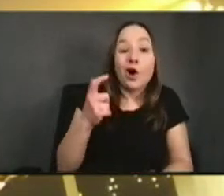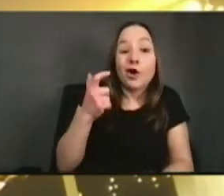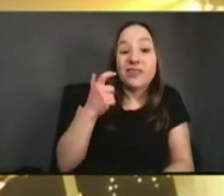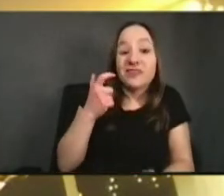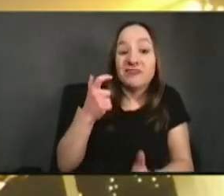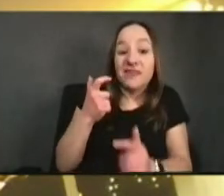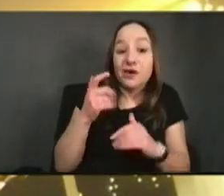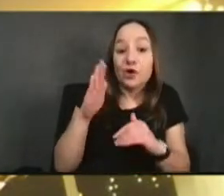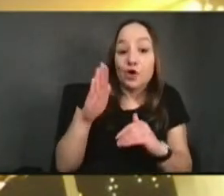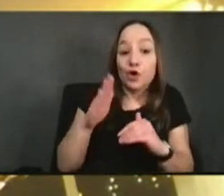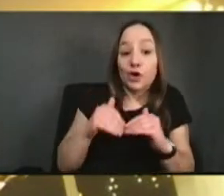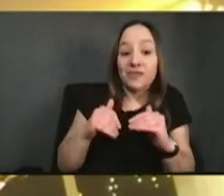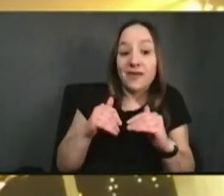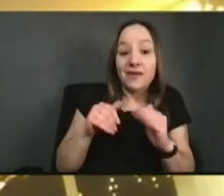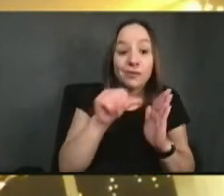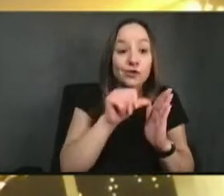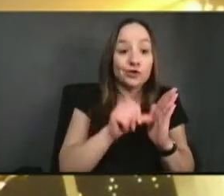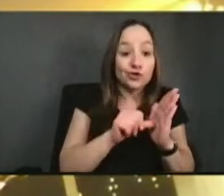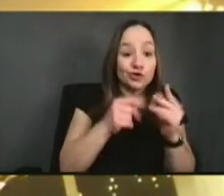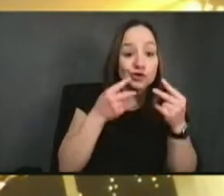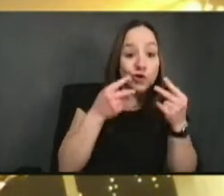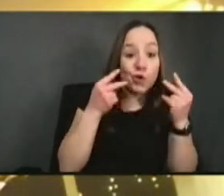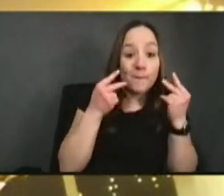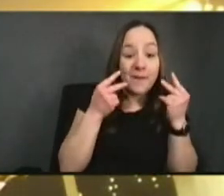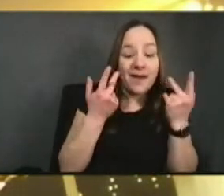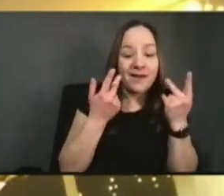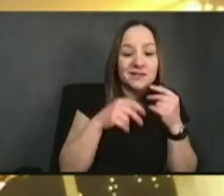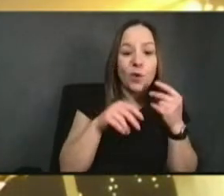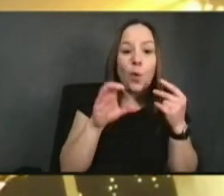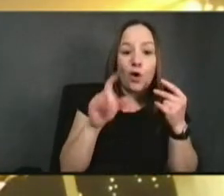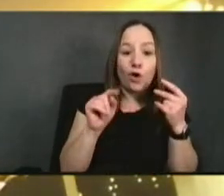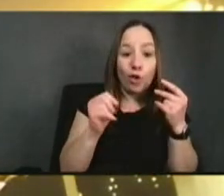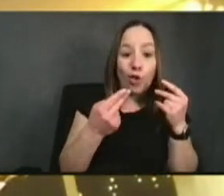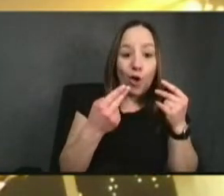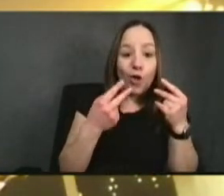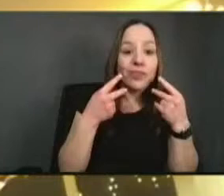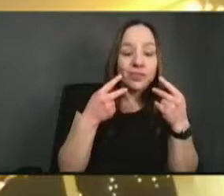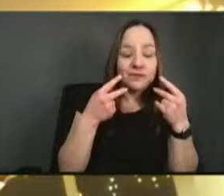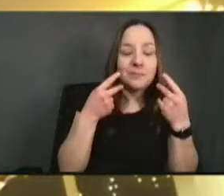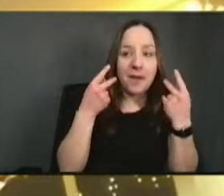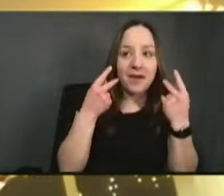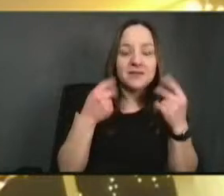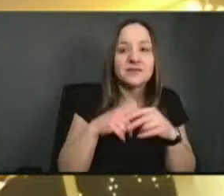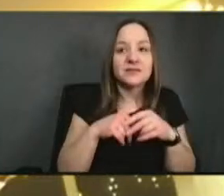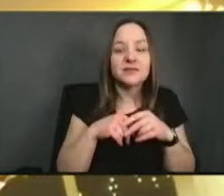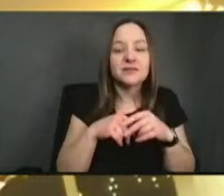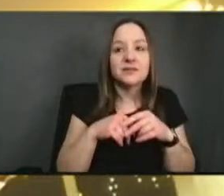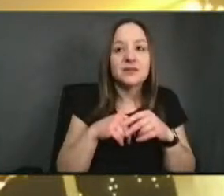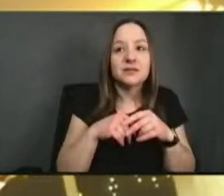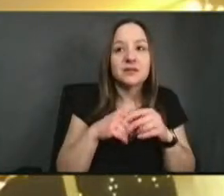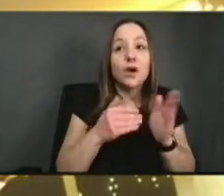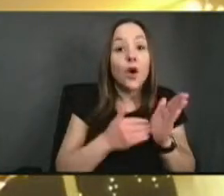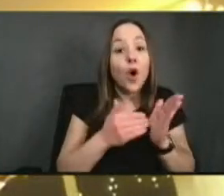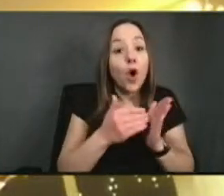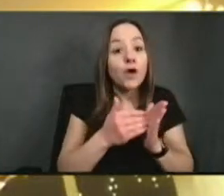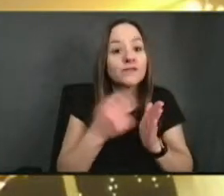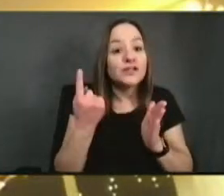are a little thicker than than what you would normally see in a surgical mask, disposable